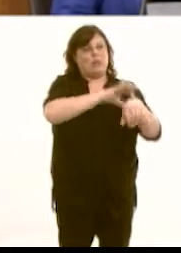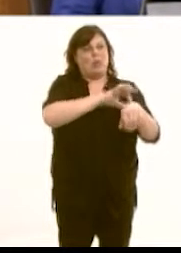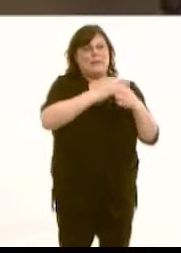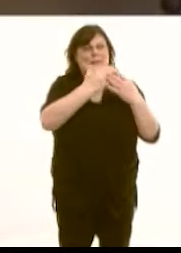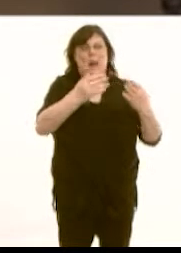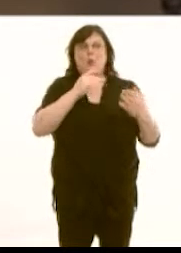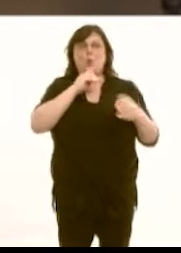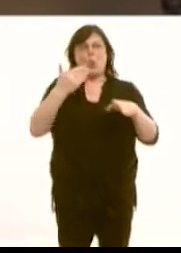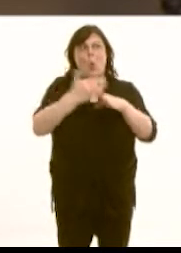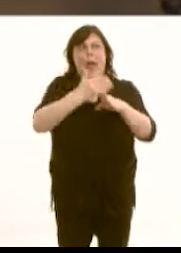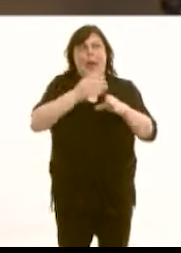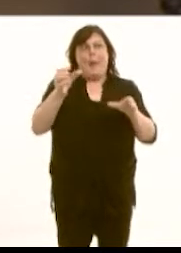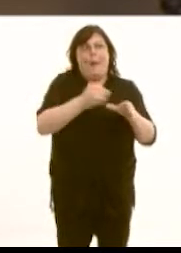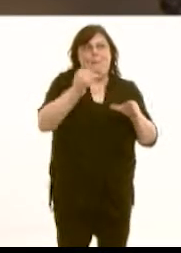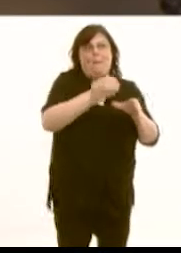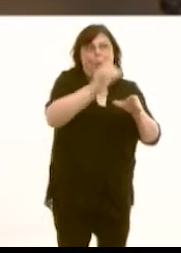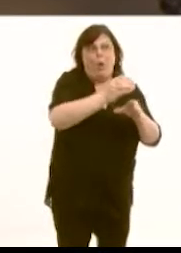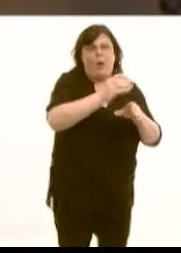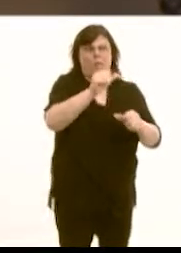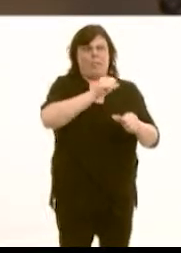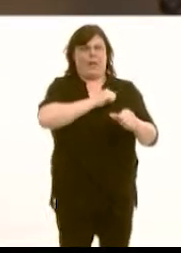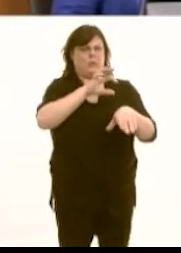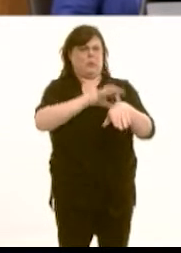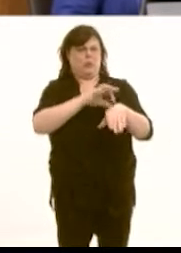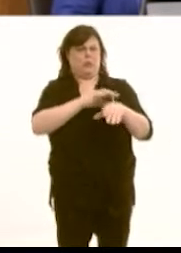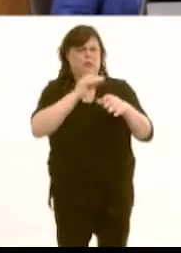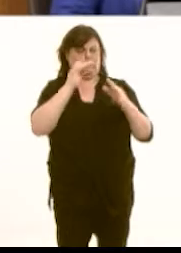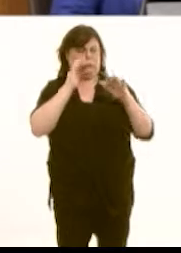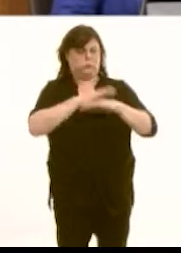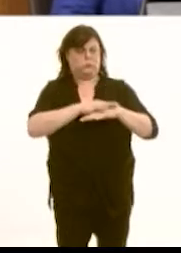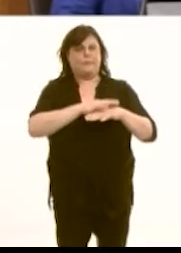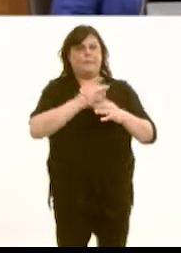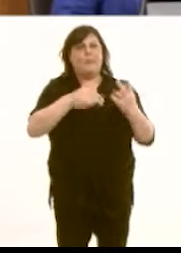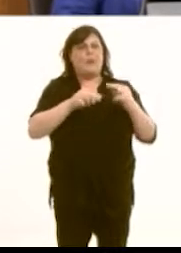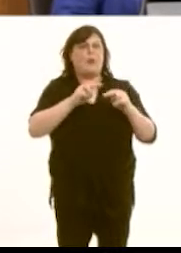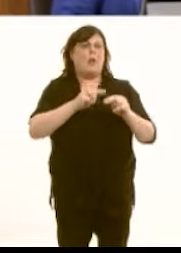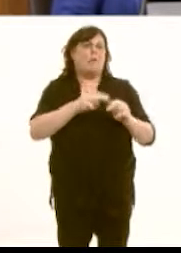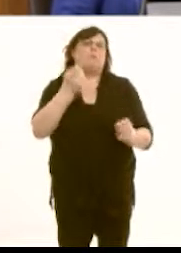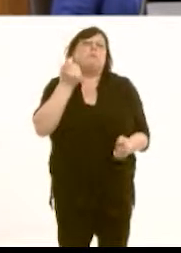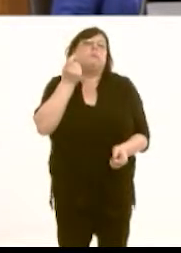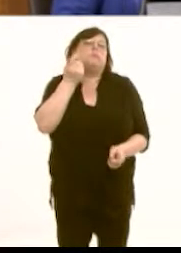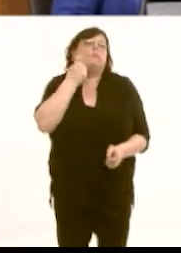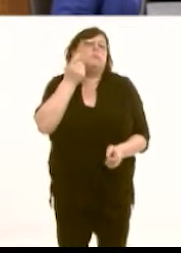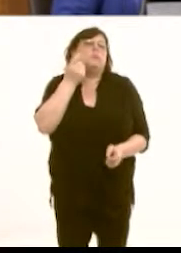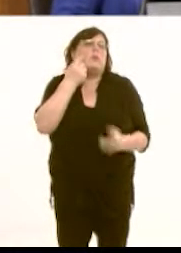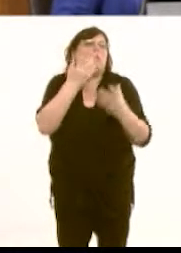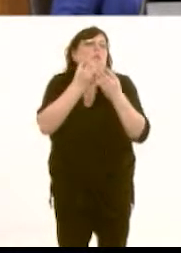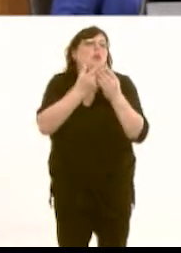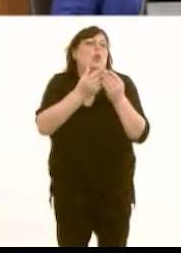The reality is that, if it was as simple as that, then all Governments across Europe would